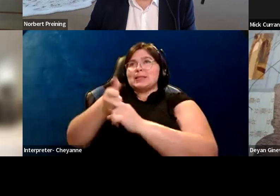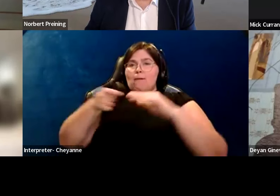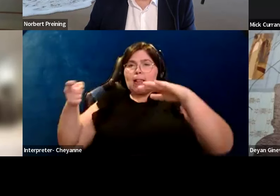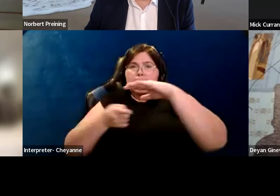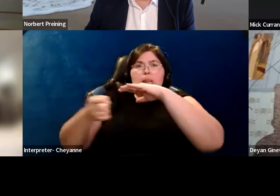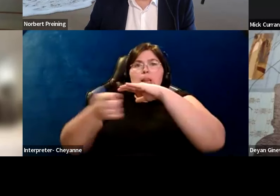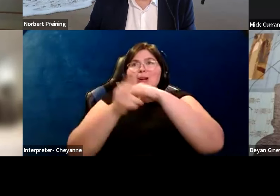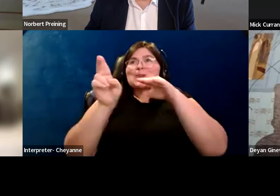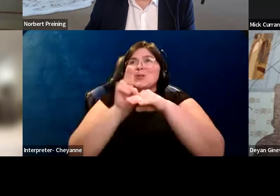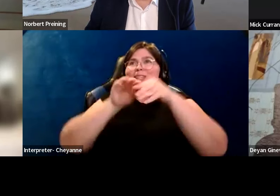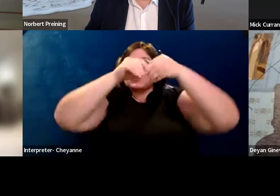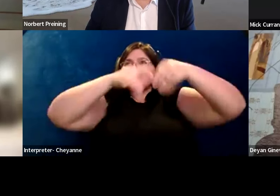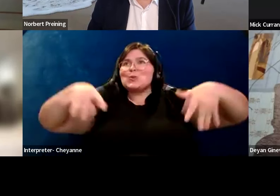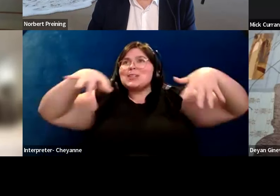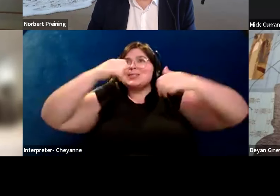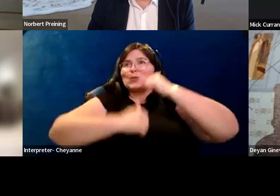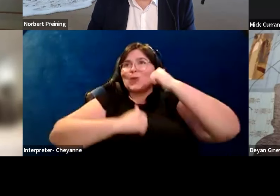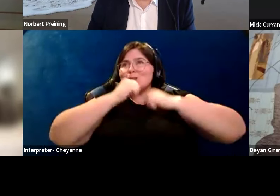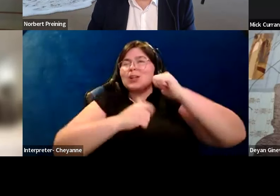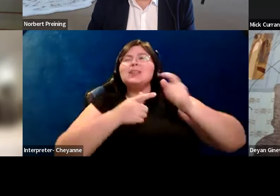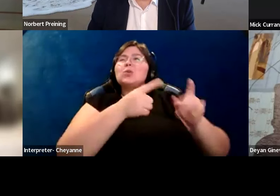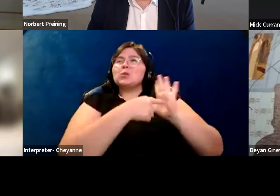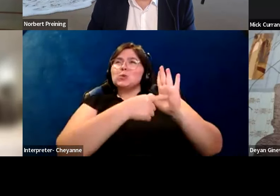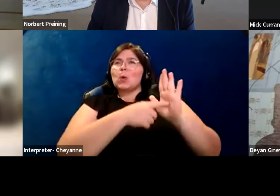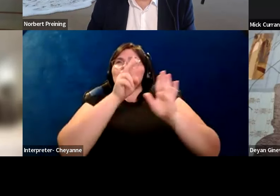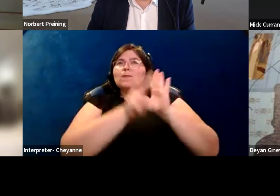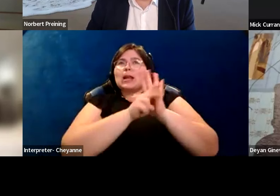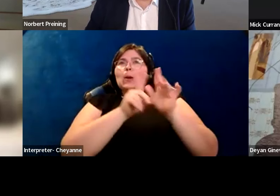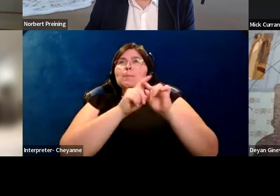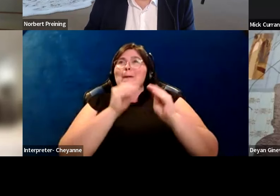So not-- it was shown in the video. But in a little bit more depth, it